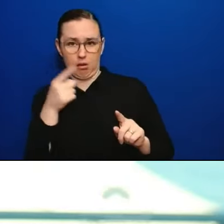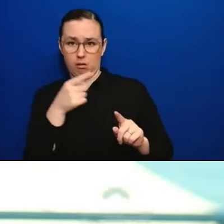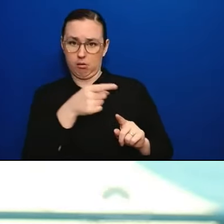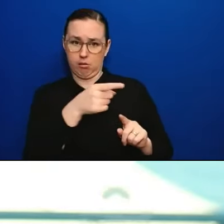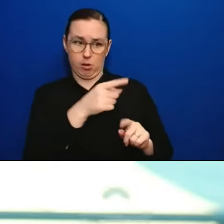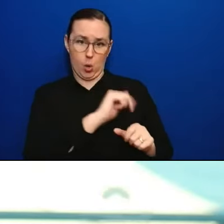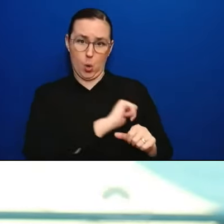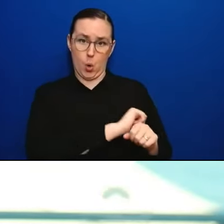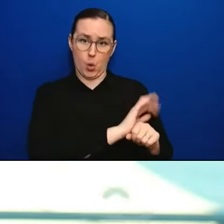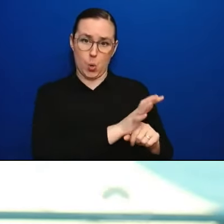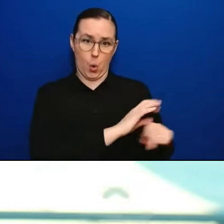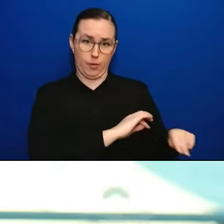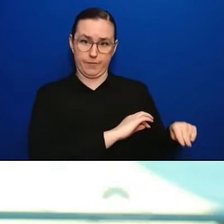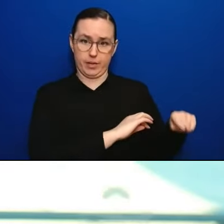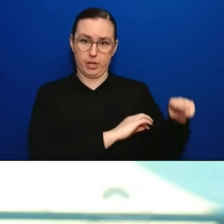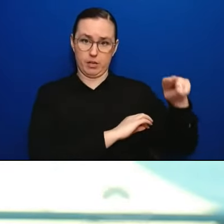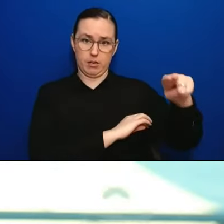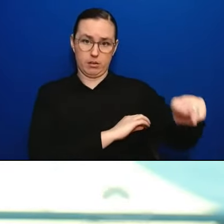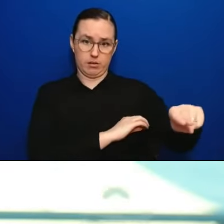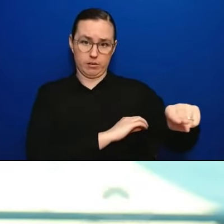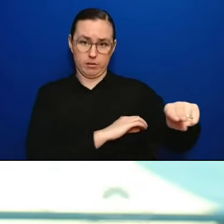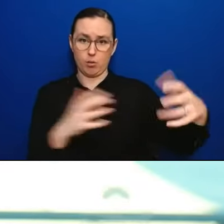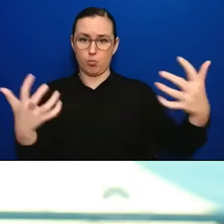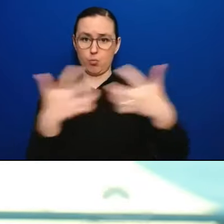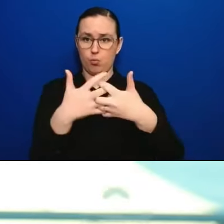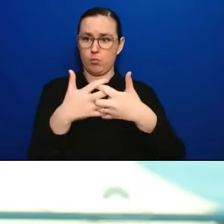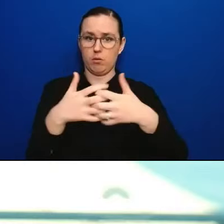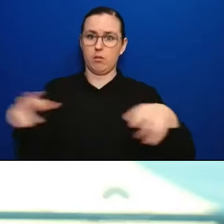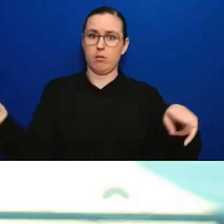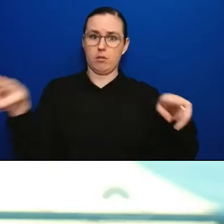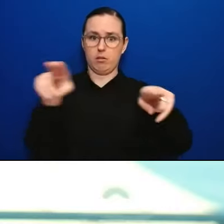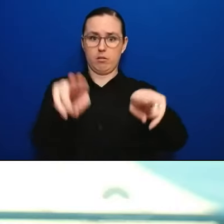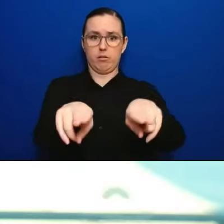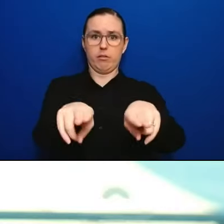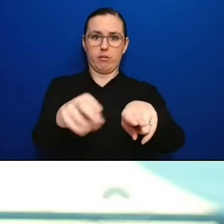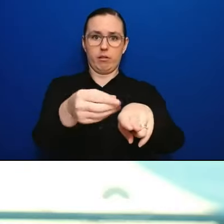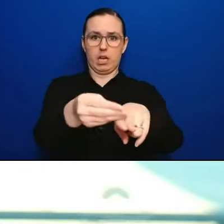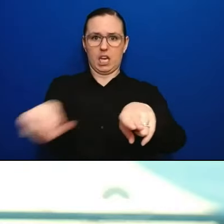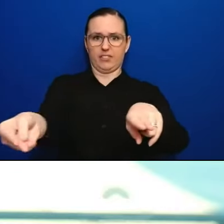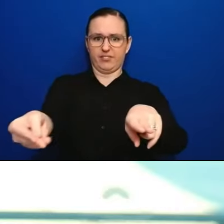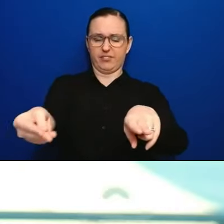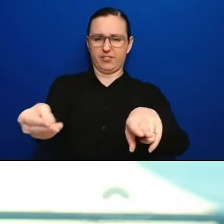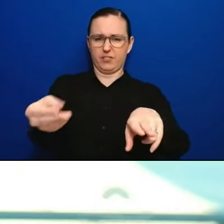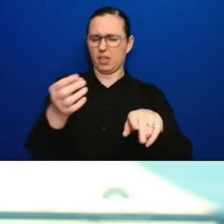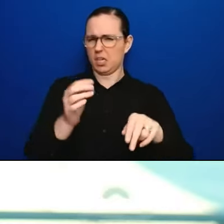transmit it to others.